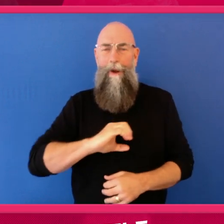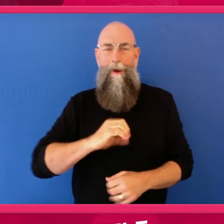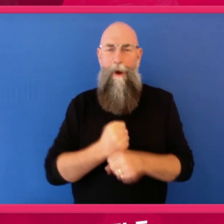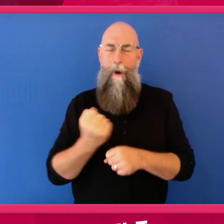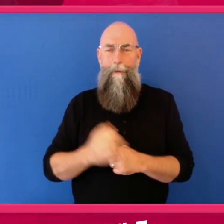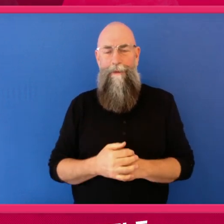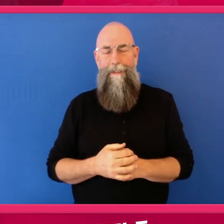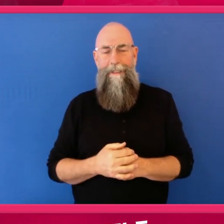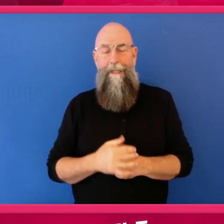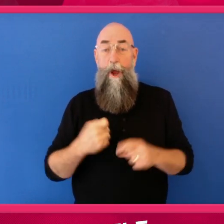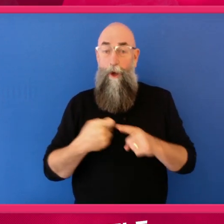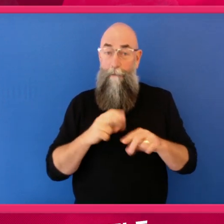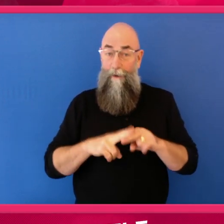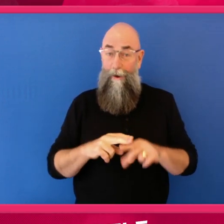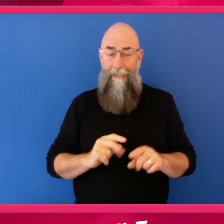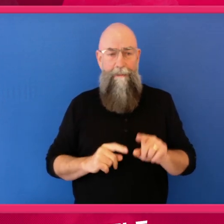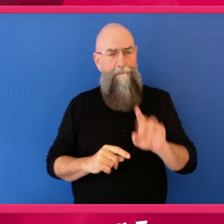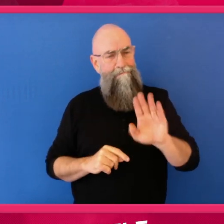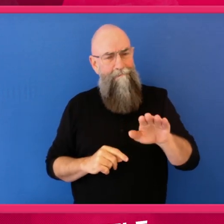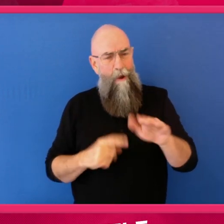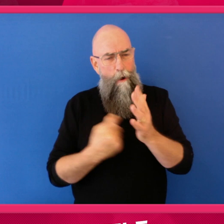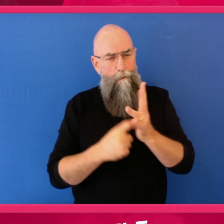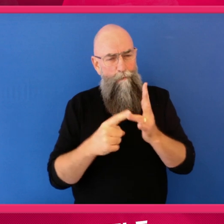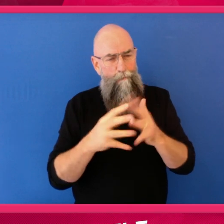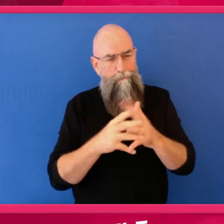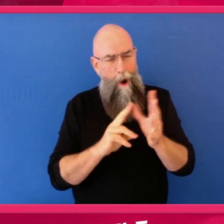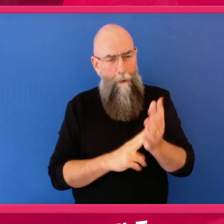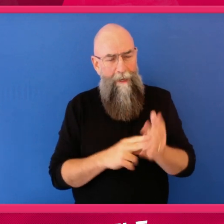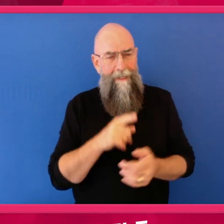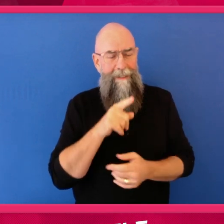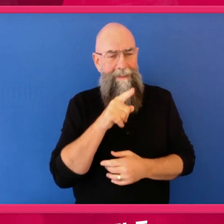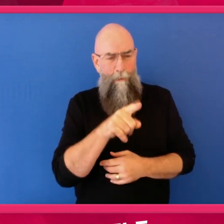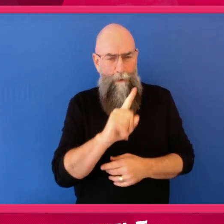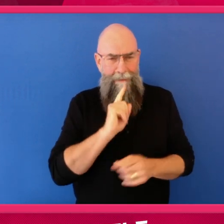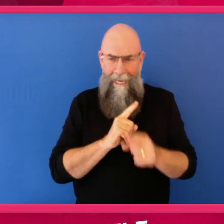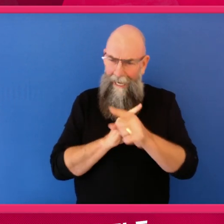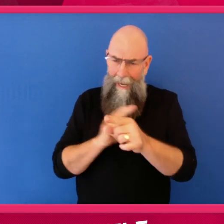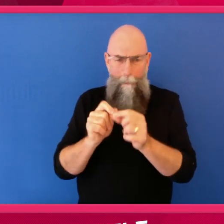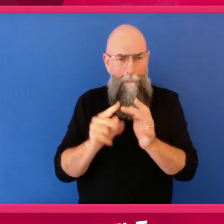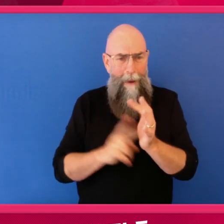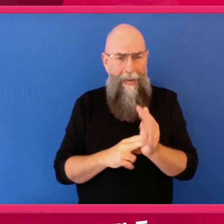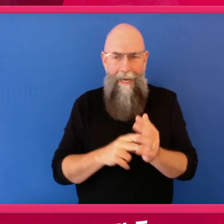to your race, but what did you say to Ben when you went and saw him there after that gold medal moment? Rowan Crothers: He was a rookie and in the